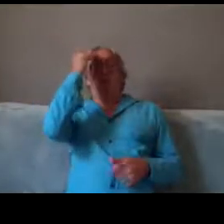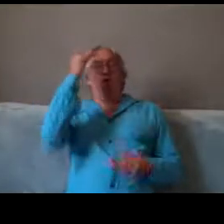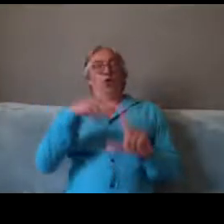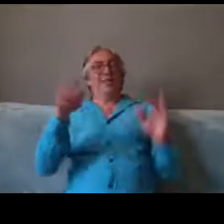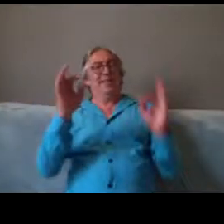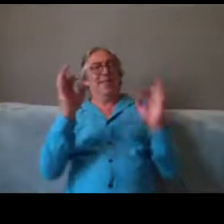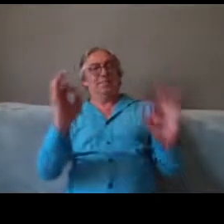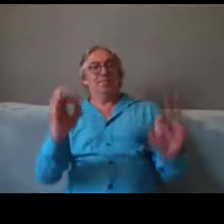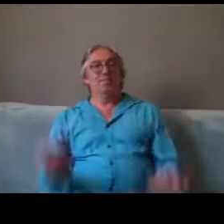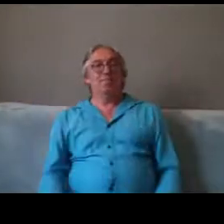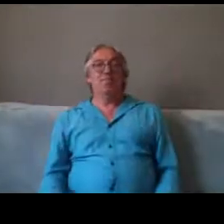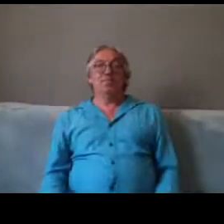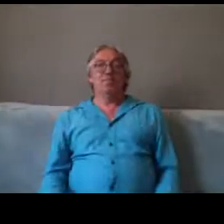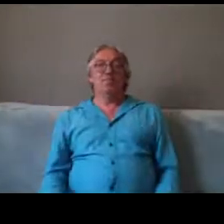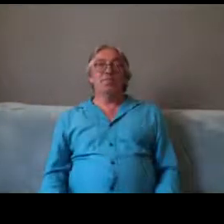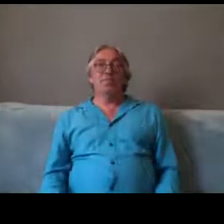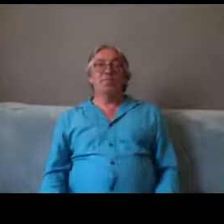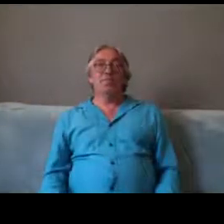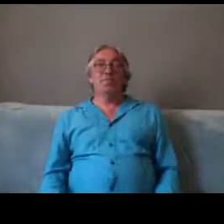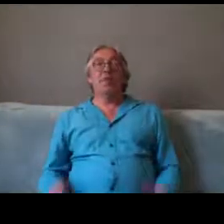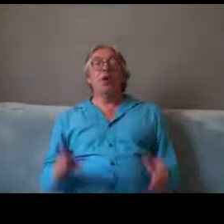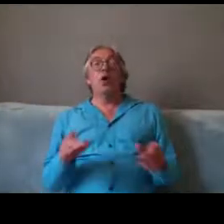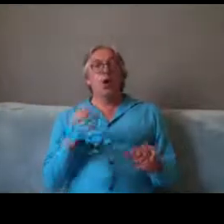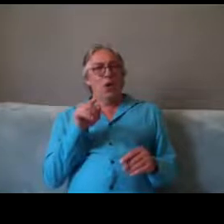that extra support and supplementary grants are available.